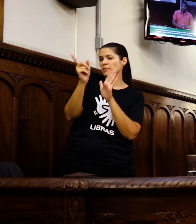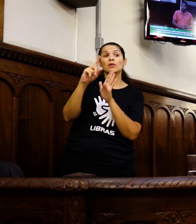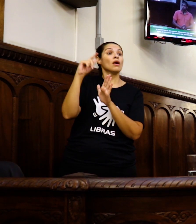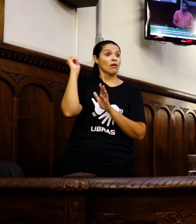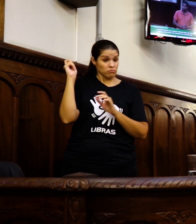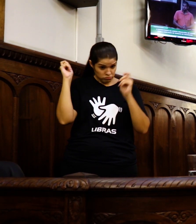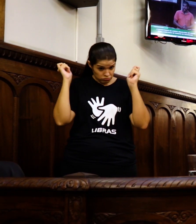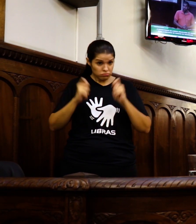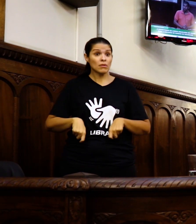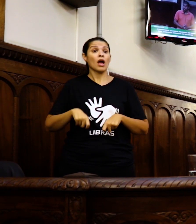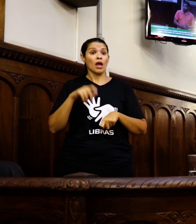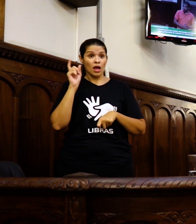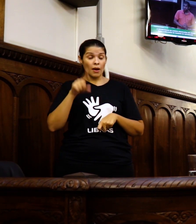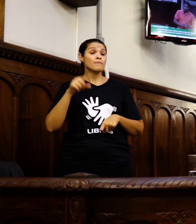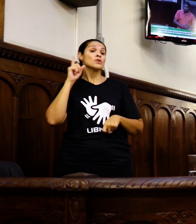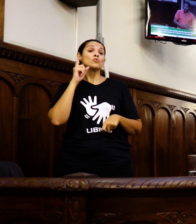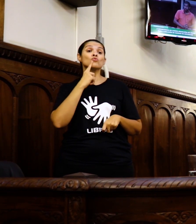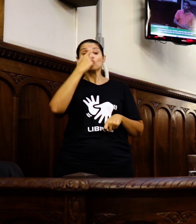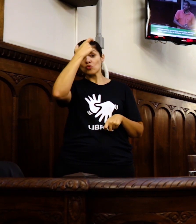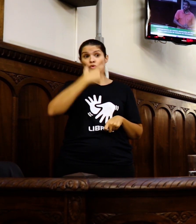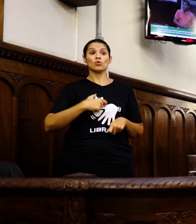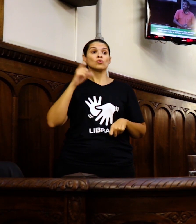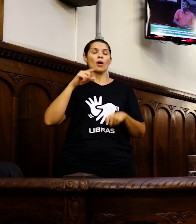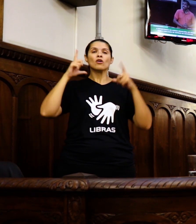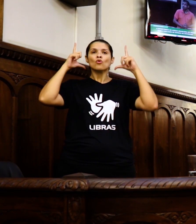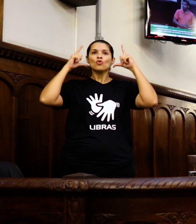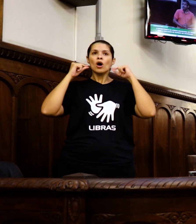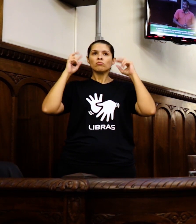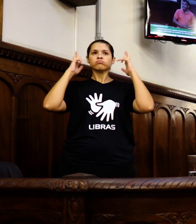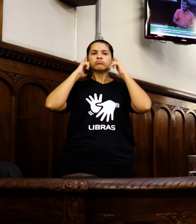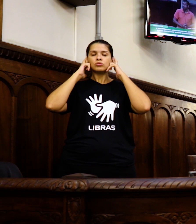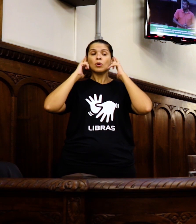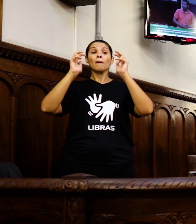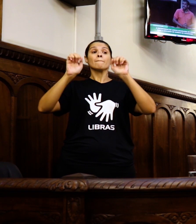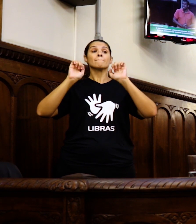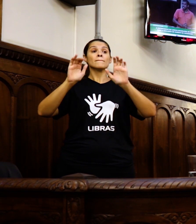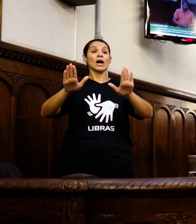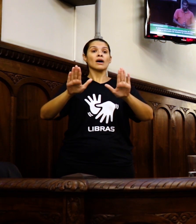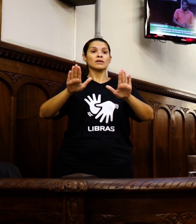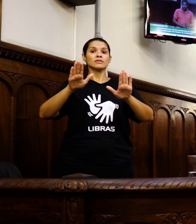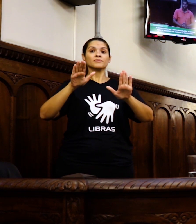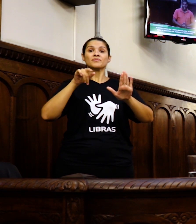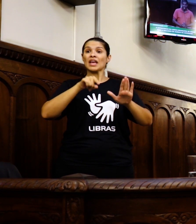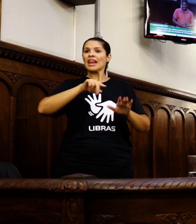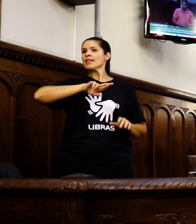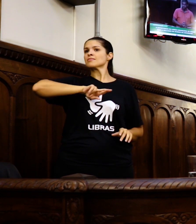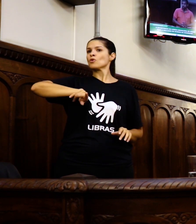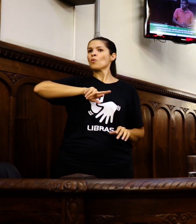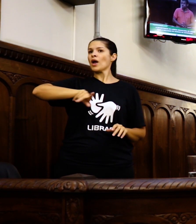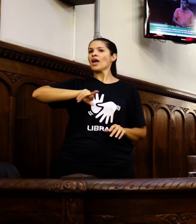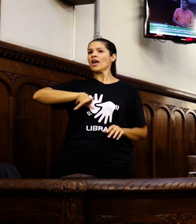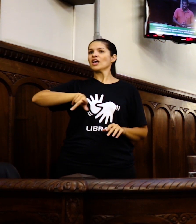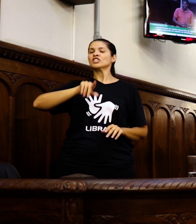Deaf people are deaf, but they aren't just their ears. They aren't just deafness.